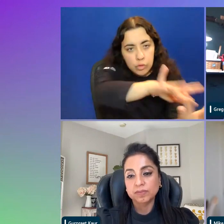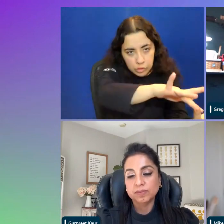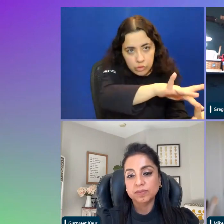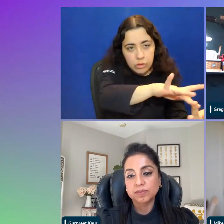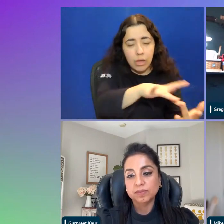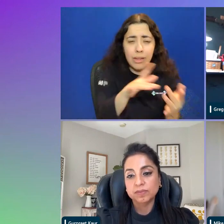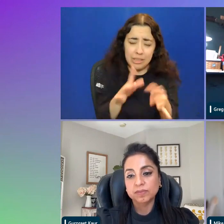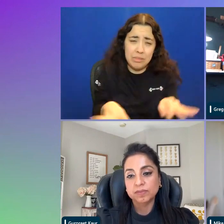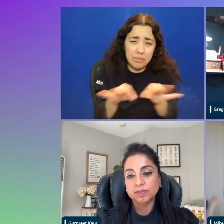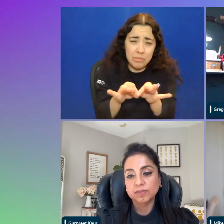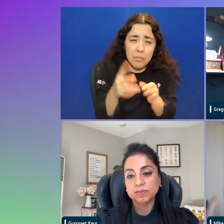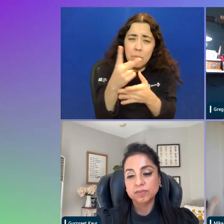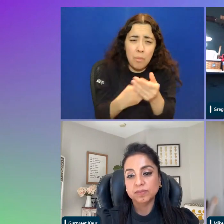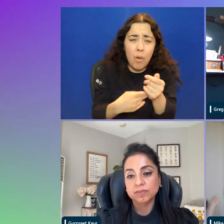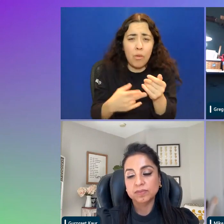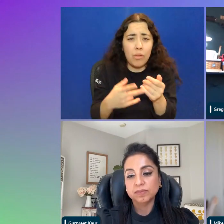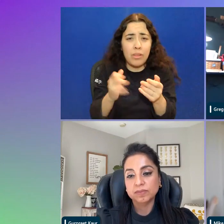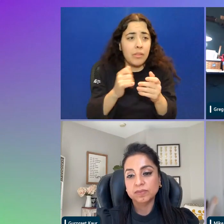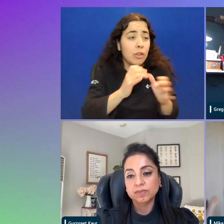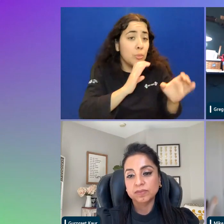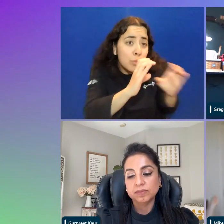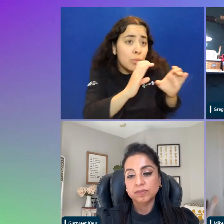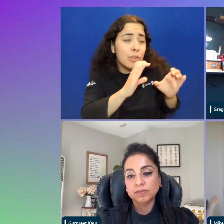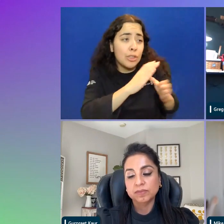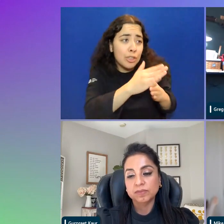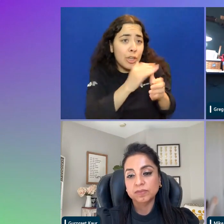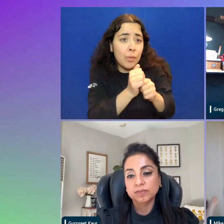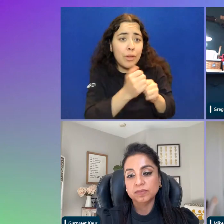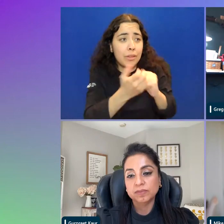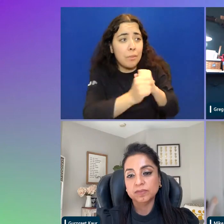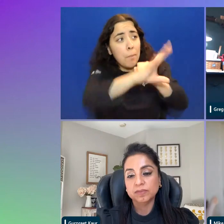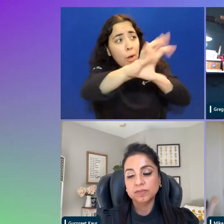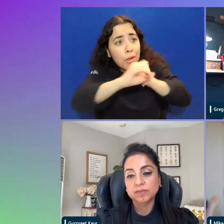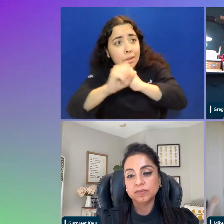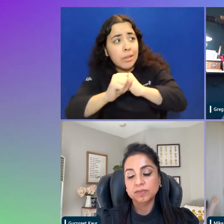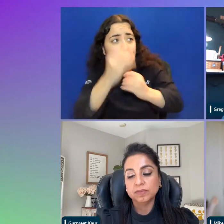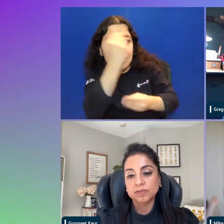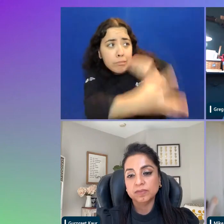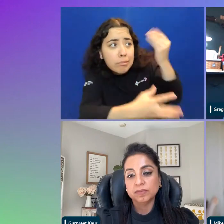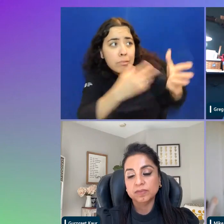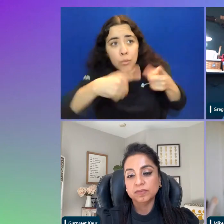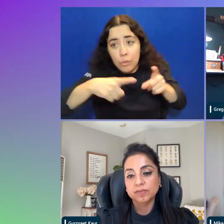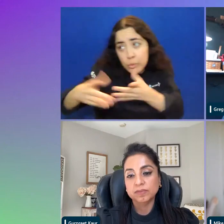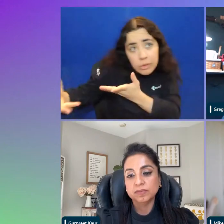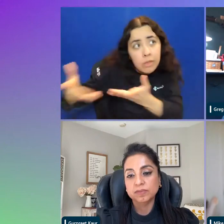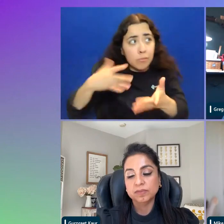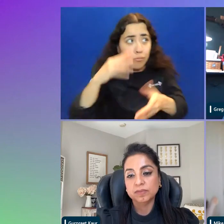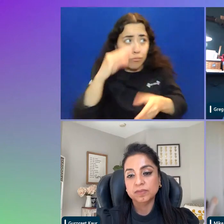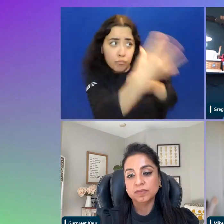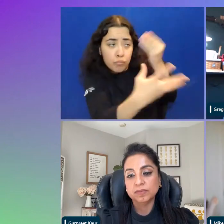directions, right? You also have to be communicating and sharing and marketing and telling people what you're up to. And that's been it's in the different companies. I've been at some of